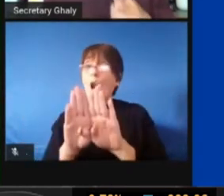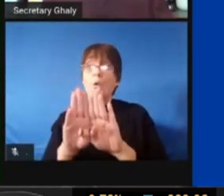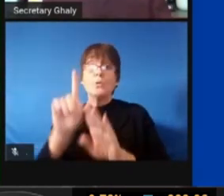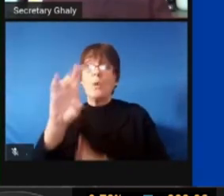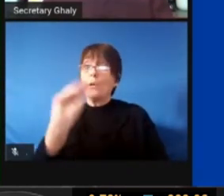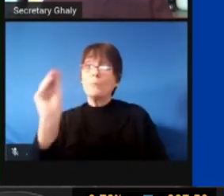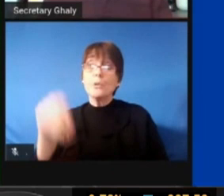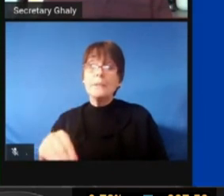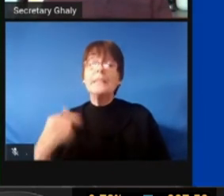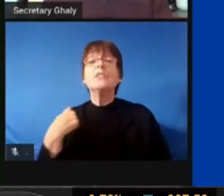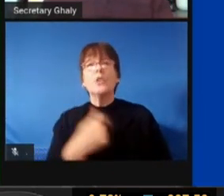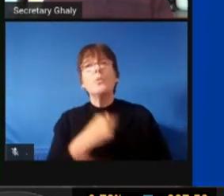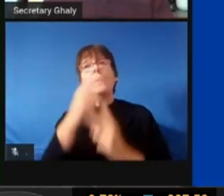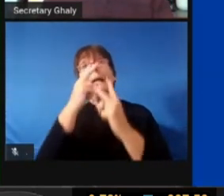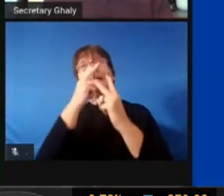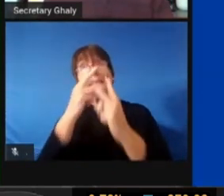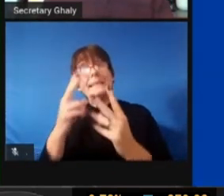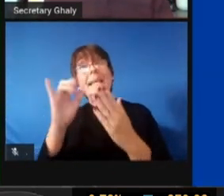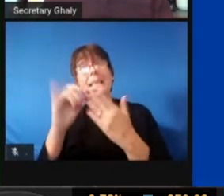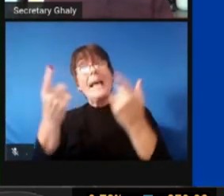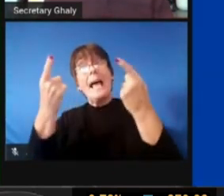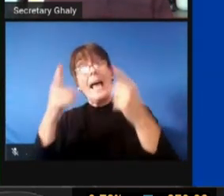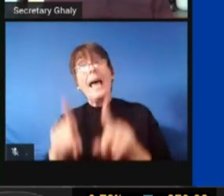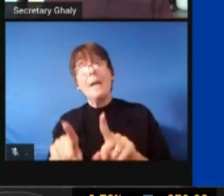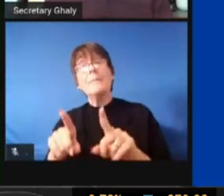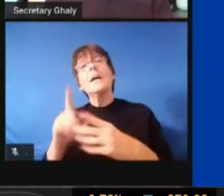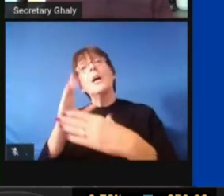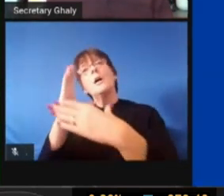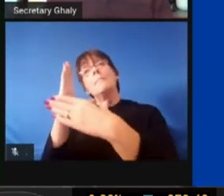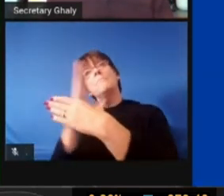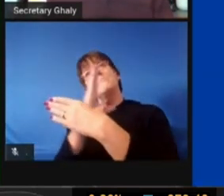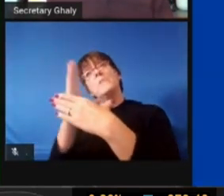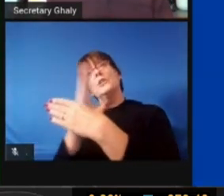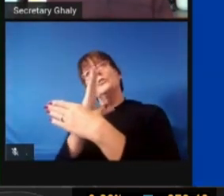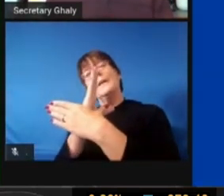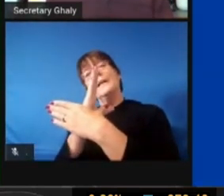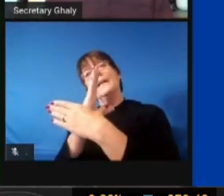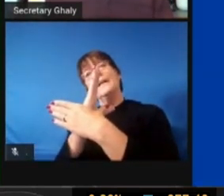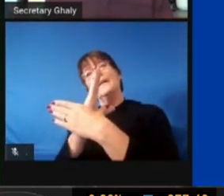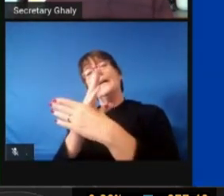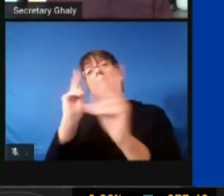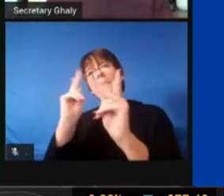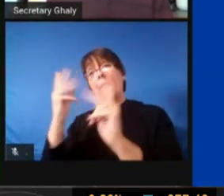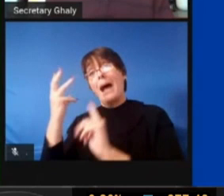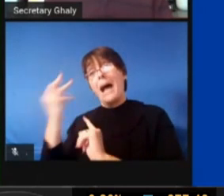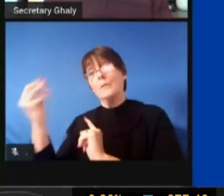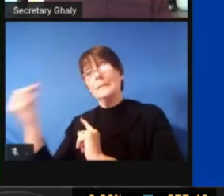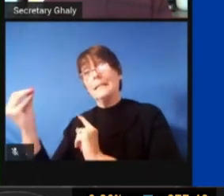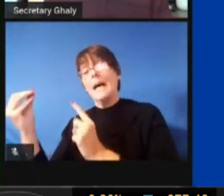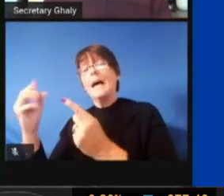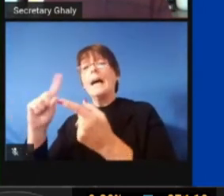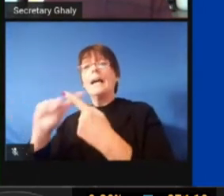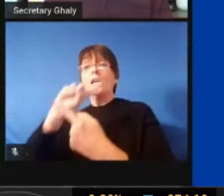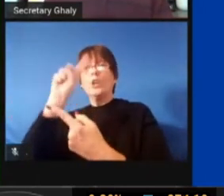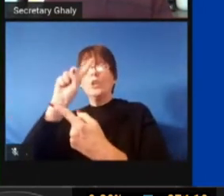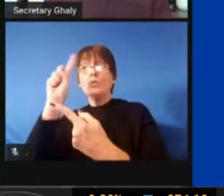REGIONS WERE MOVED OUTDOORS . OTHERS IN OTHER REGIONS WERE CLOSED OUT RIGHT.